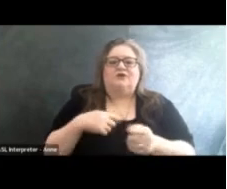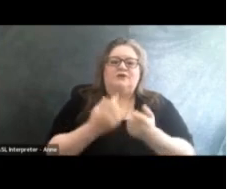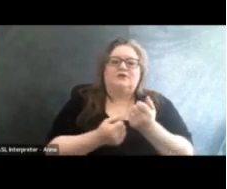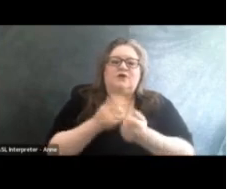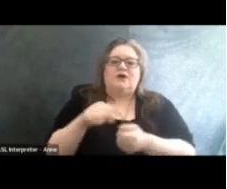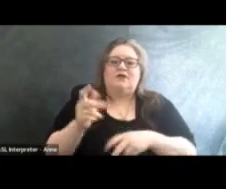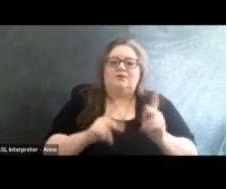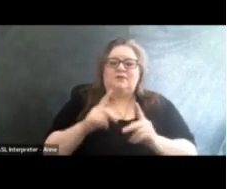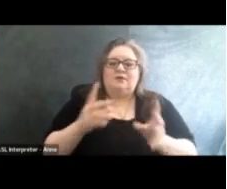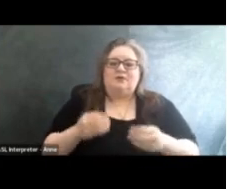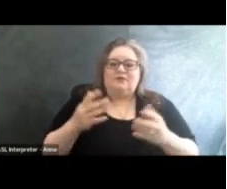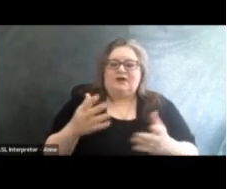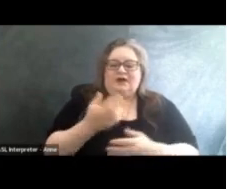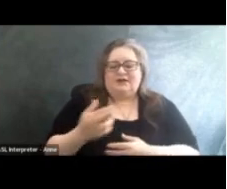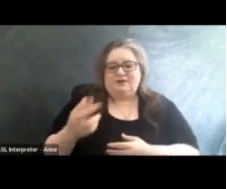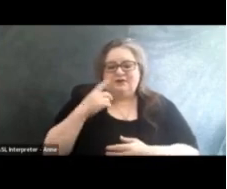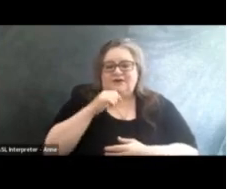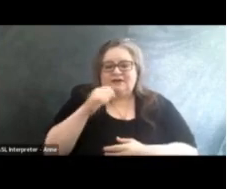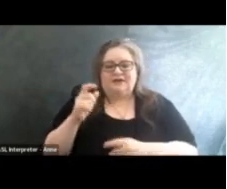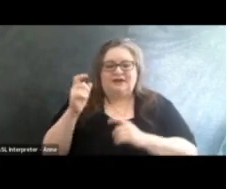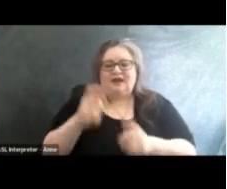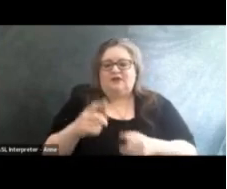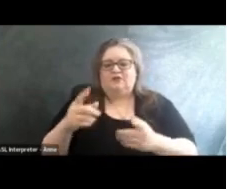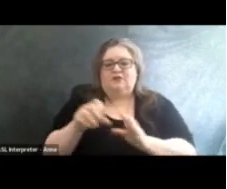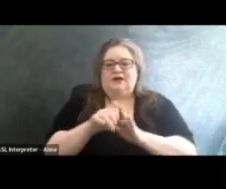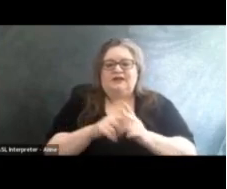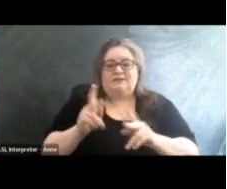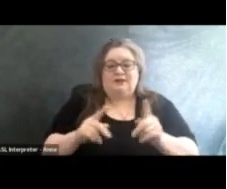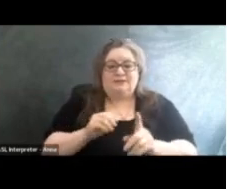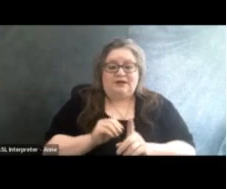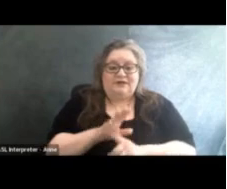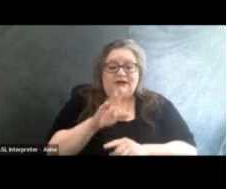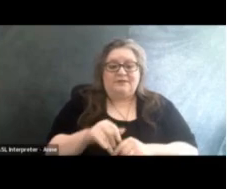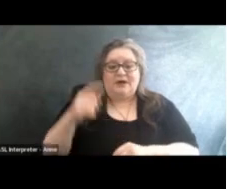providing resources to non grantee states, people affected by brain injury, policy makers